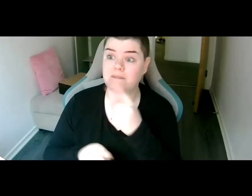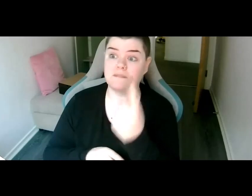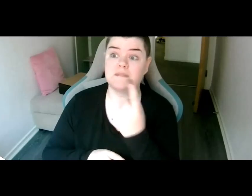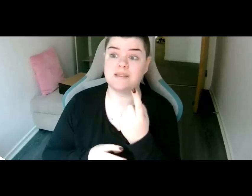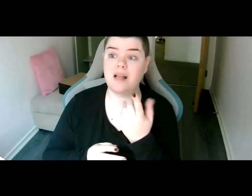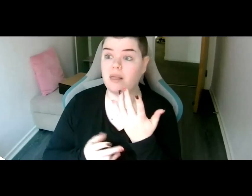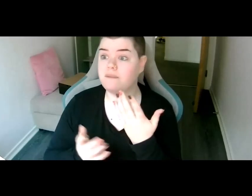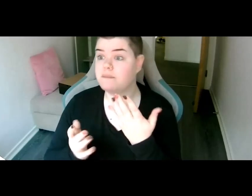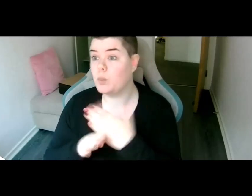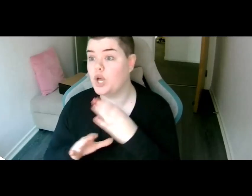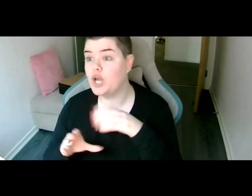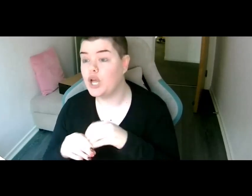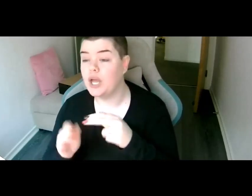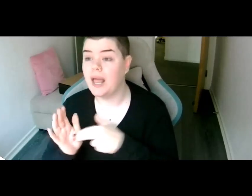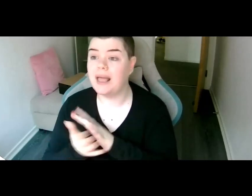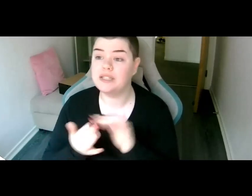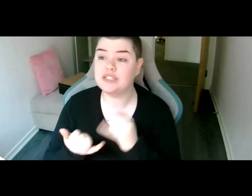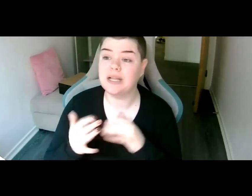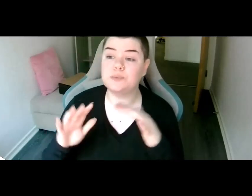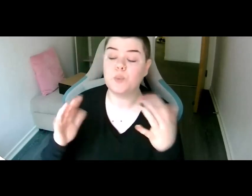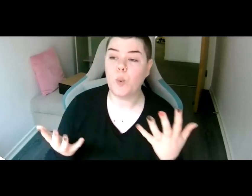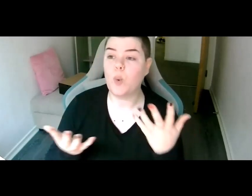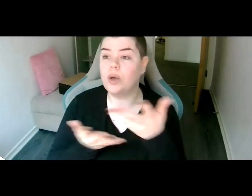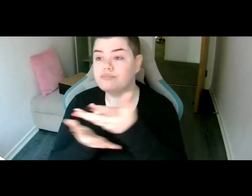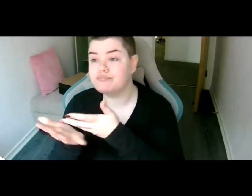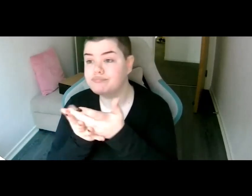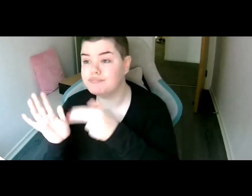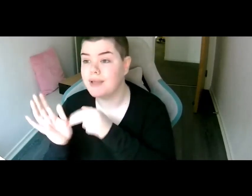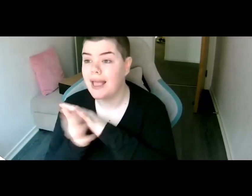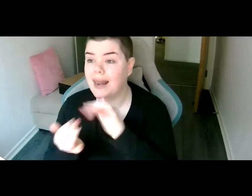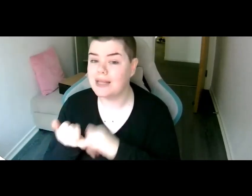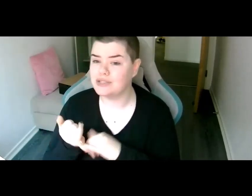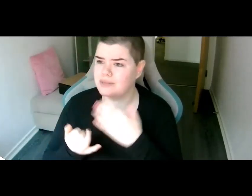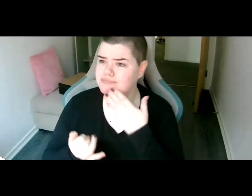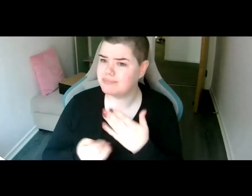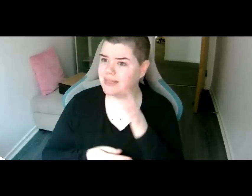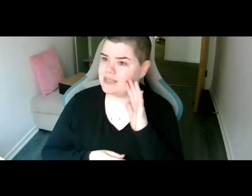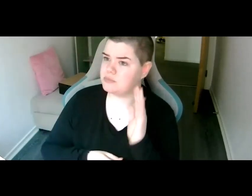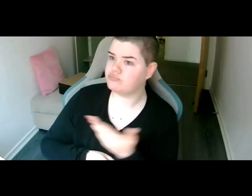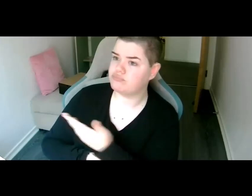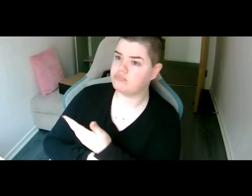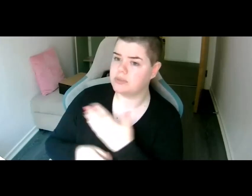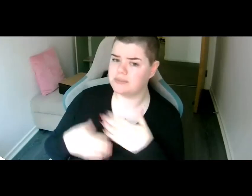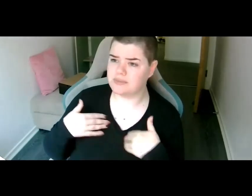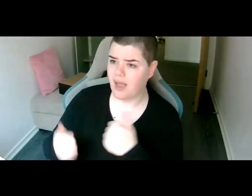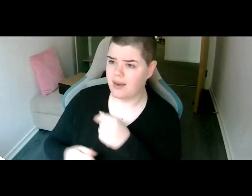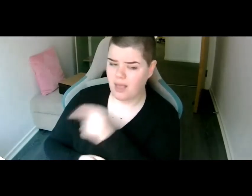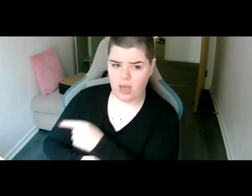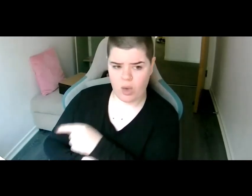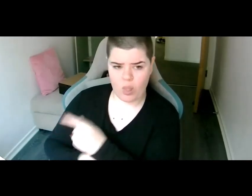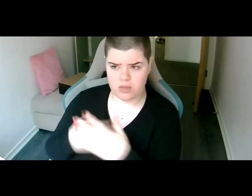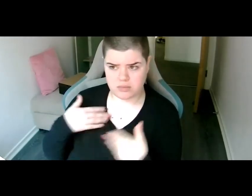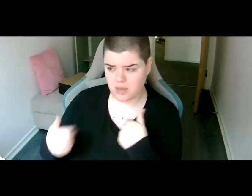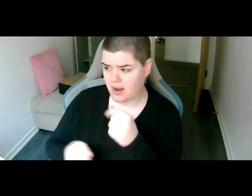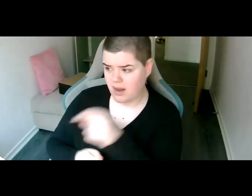You can also talk to the NHS. If you work within the NHS, or you're in dialogue with them, introduce them to sign health